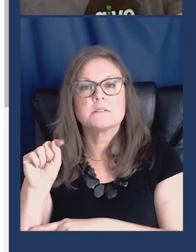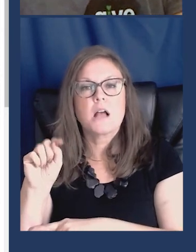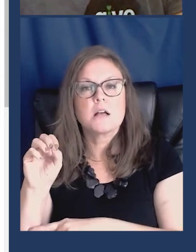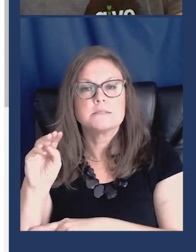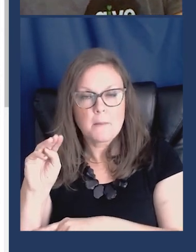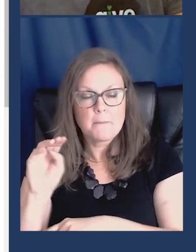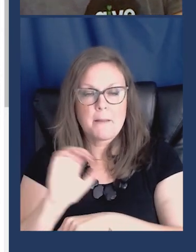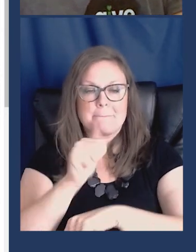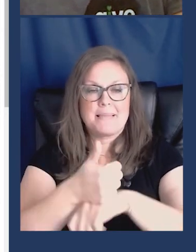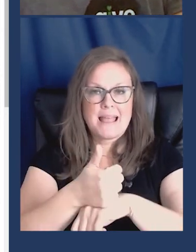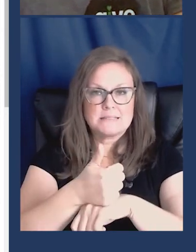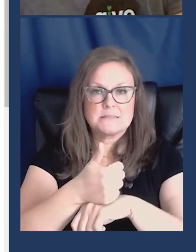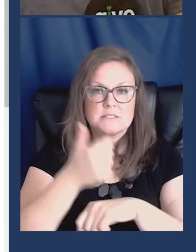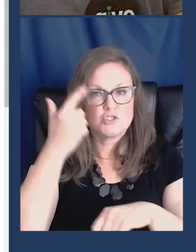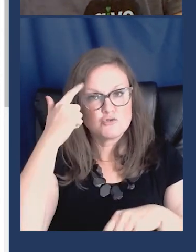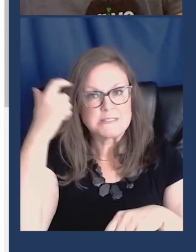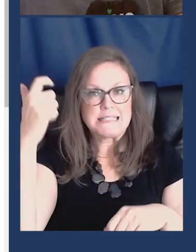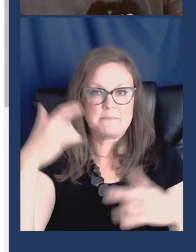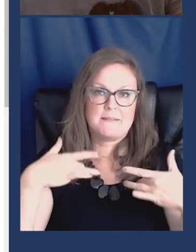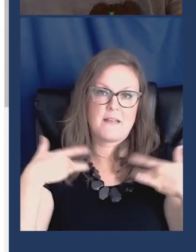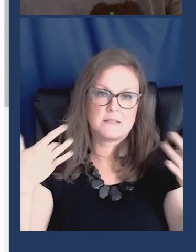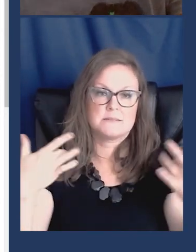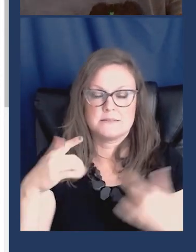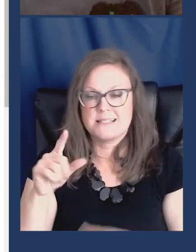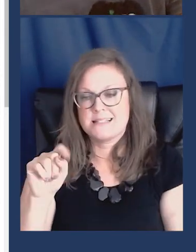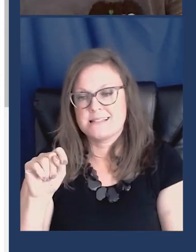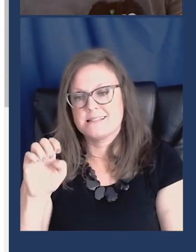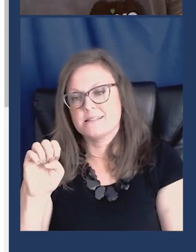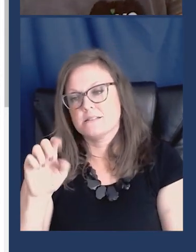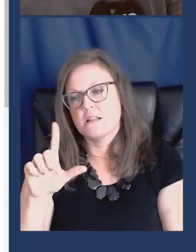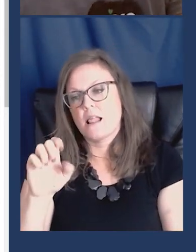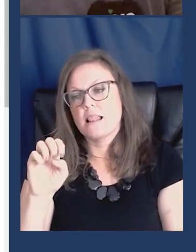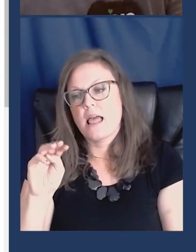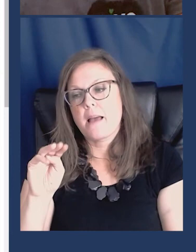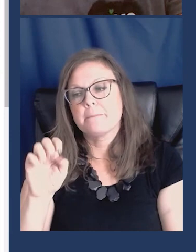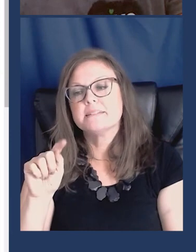So in order to do that, I want to add an event.